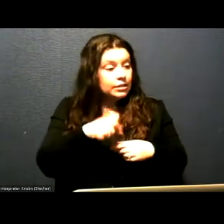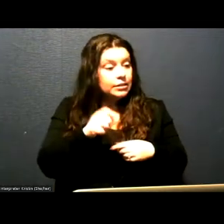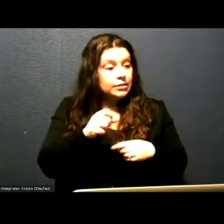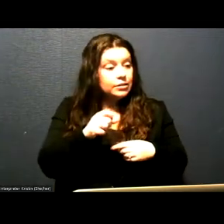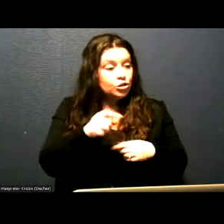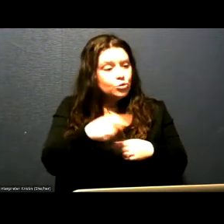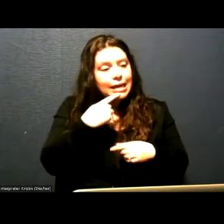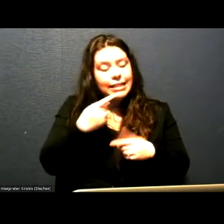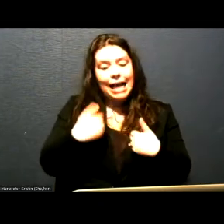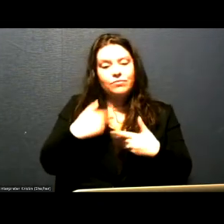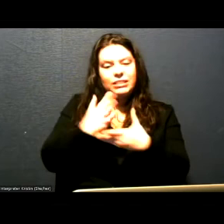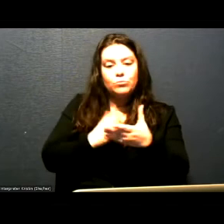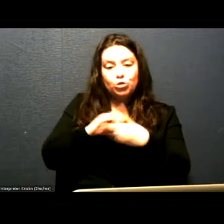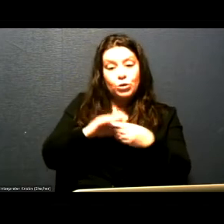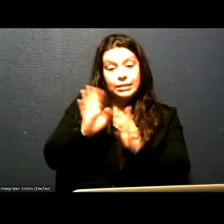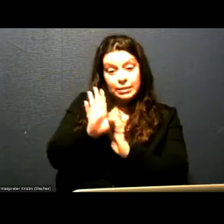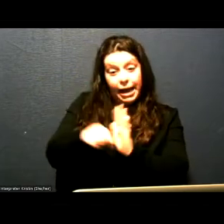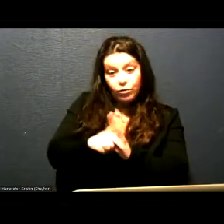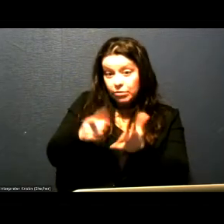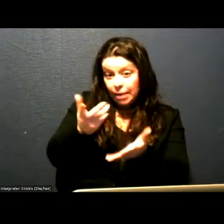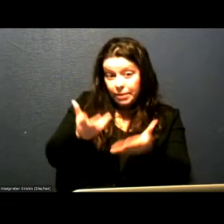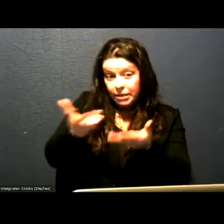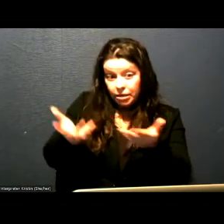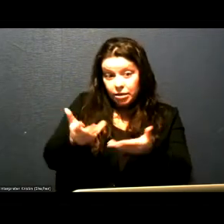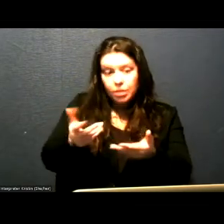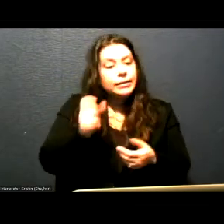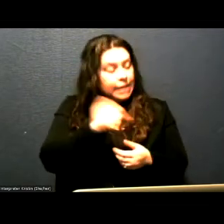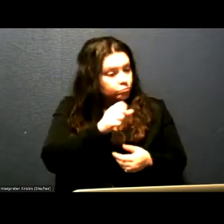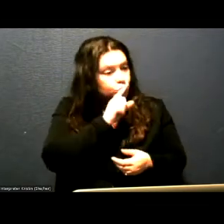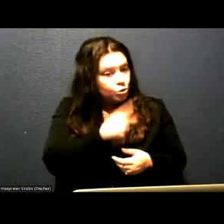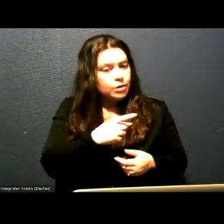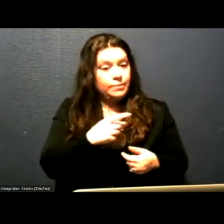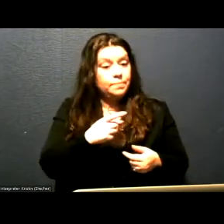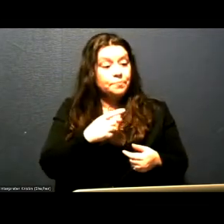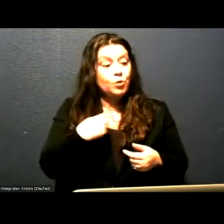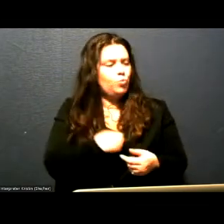Kayleigh: Yeah so they actually, we aren't quite sure their age because they were brought to